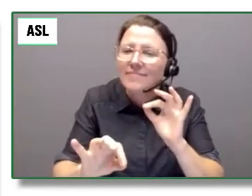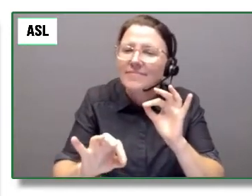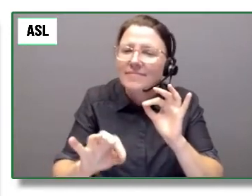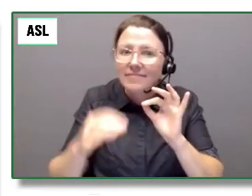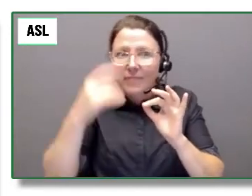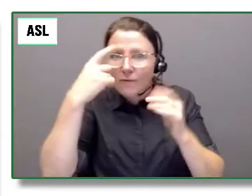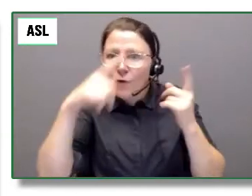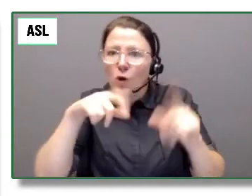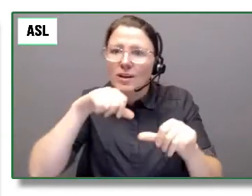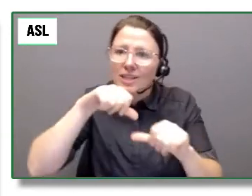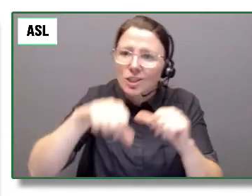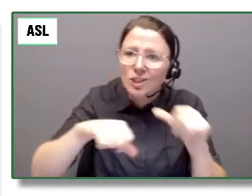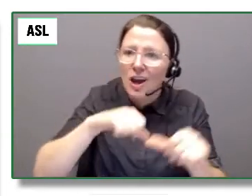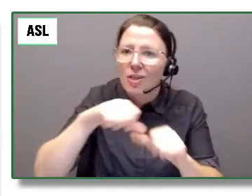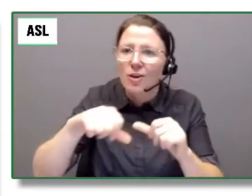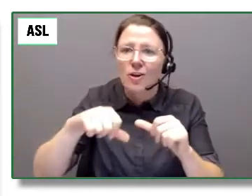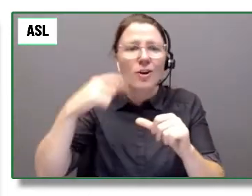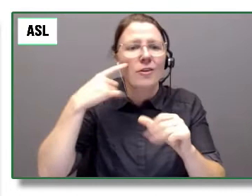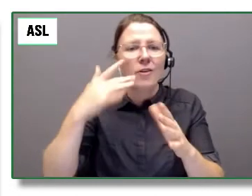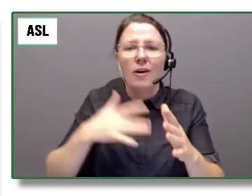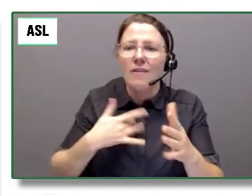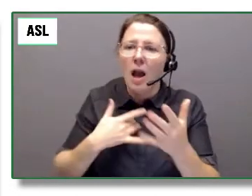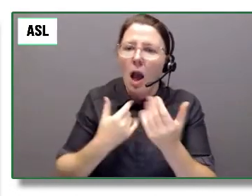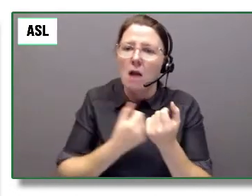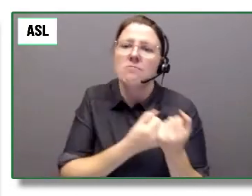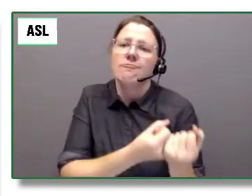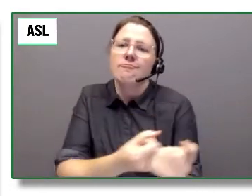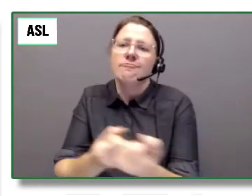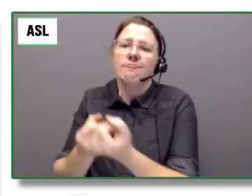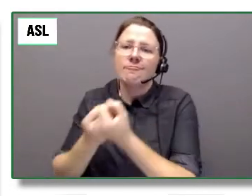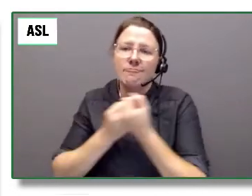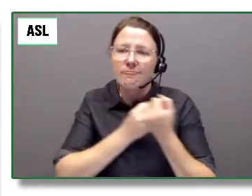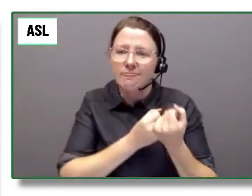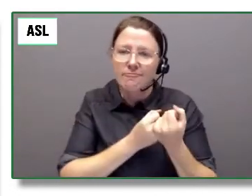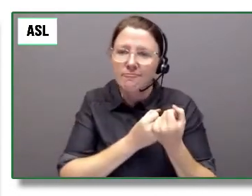we're okay. And it's not about anyone having to step